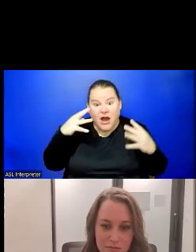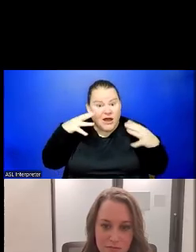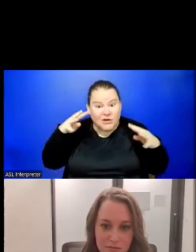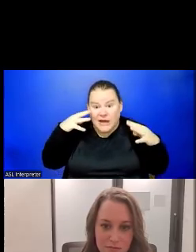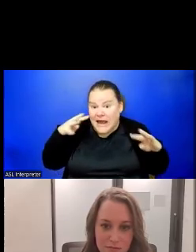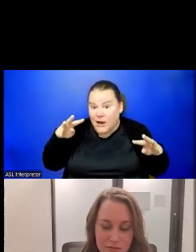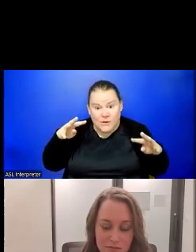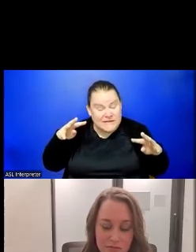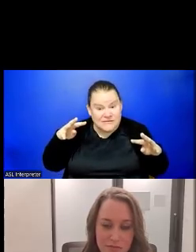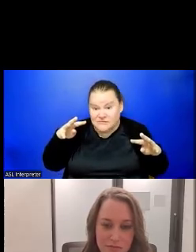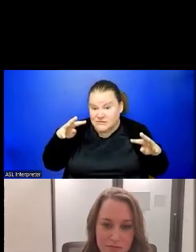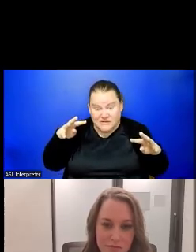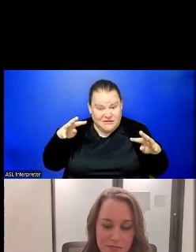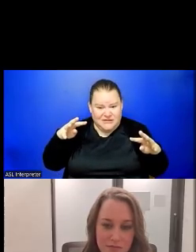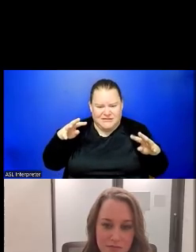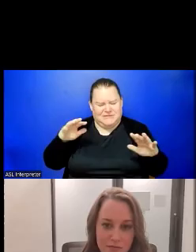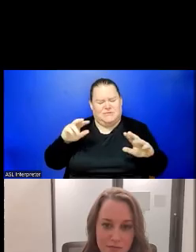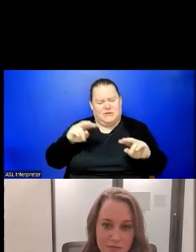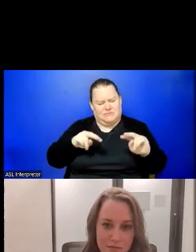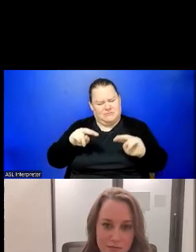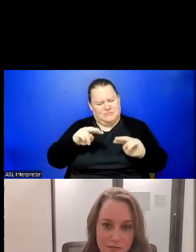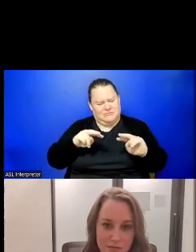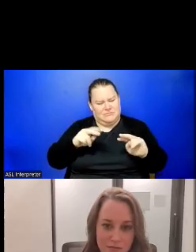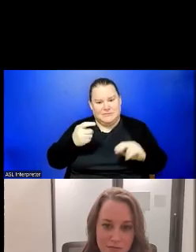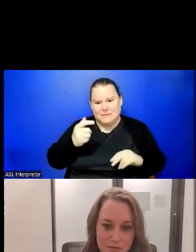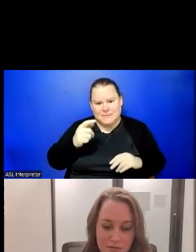you as just a little bit different. Okay, next slide.